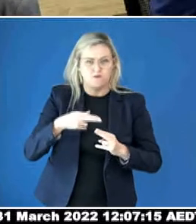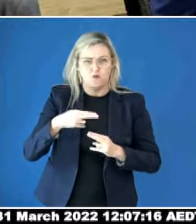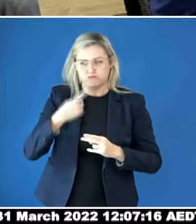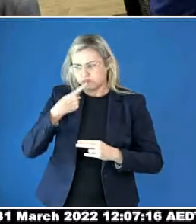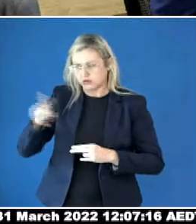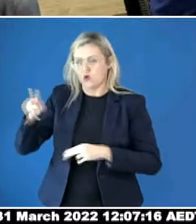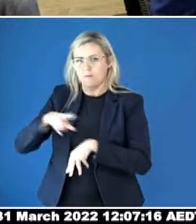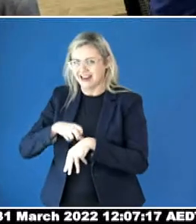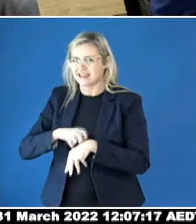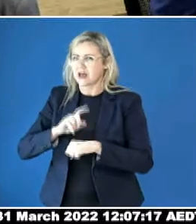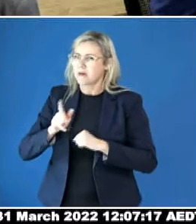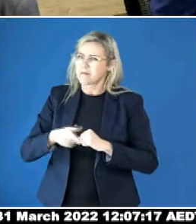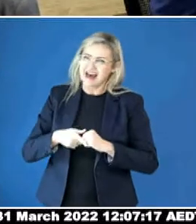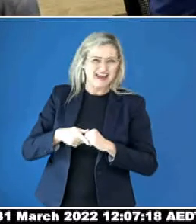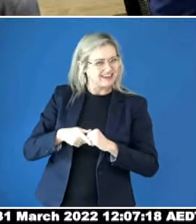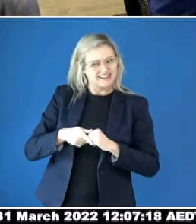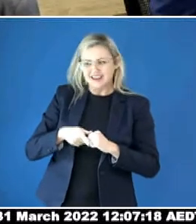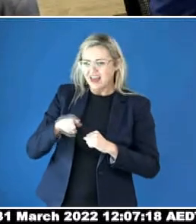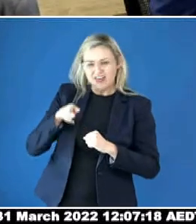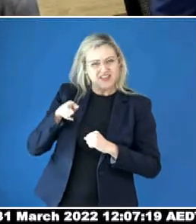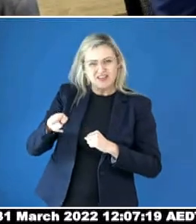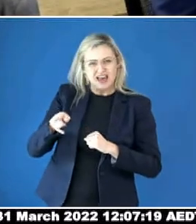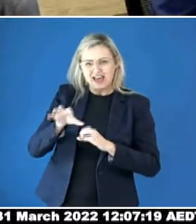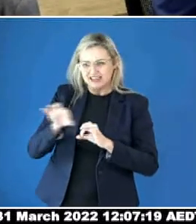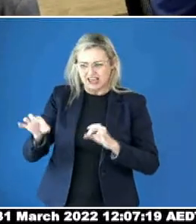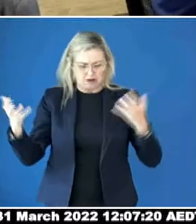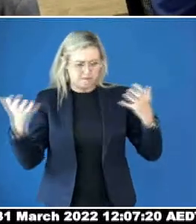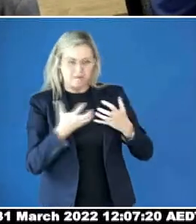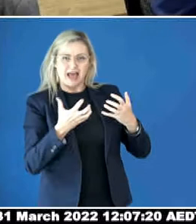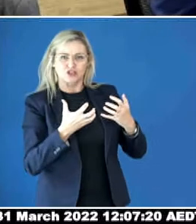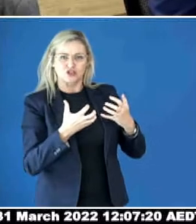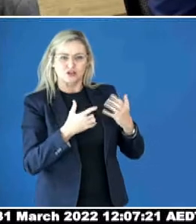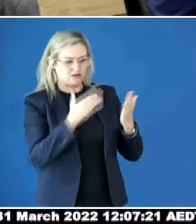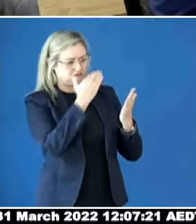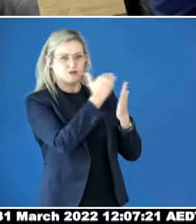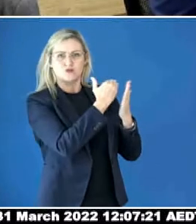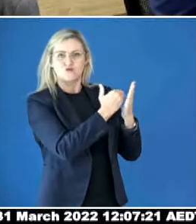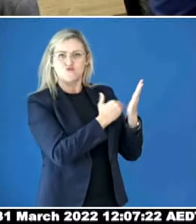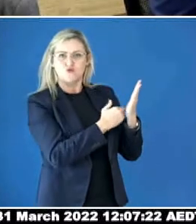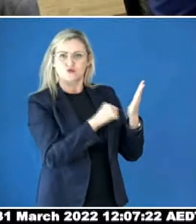but you accept, don't you, that that is inconsistent with the procedures that were in place at the time. MS CUMMING: I do, yes.